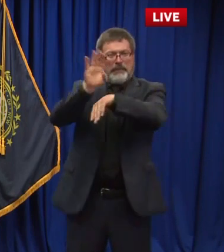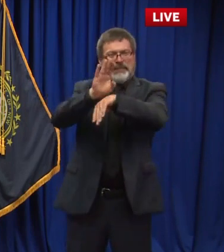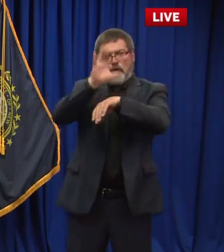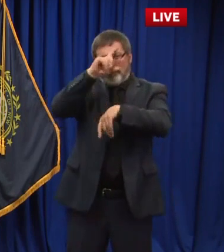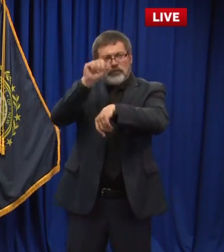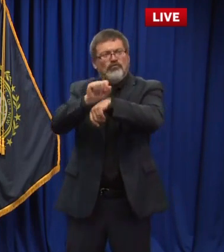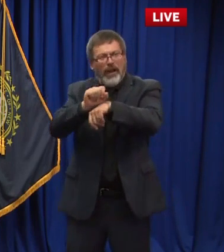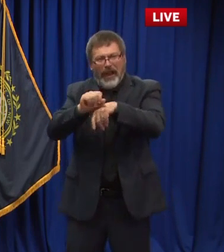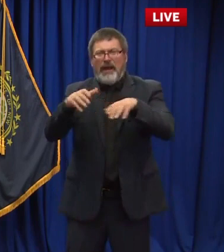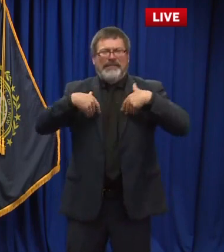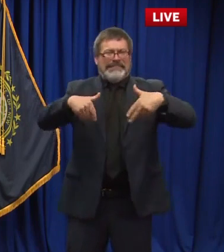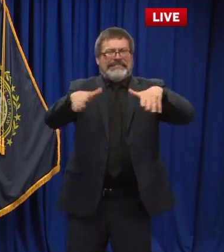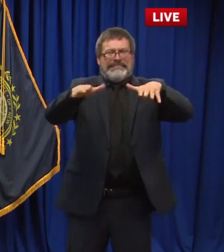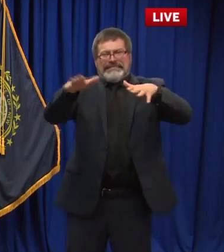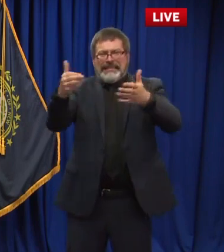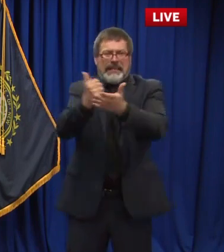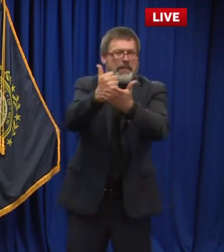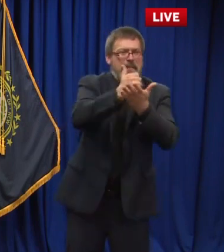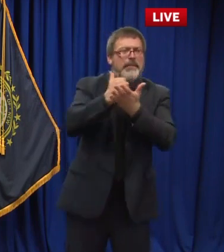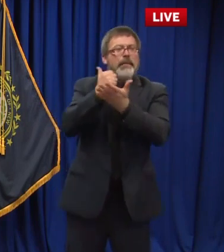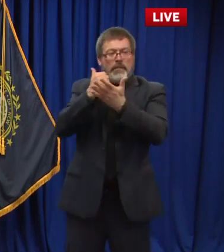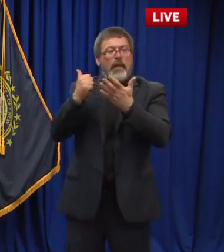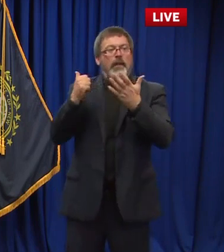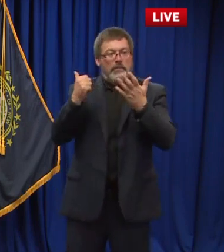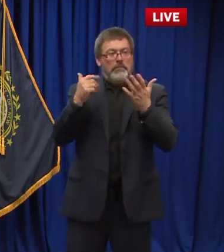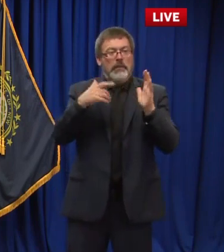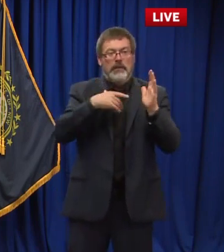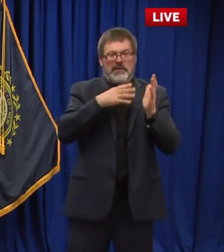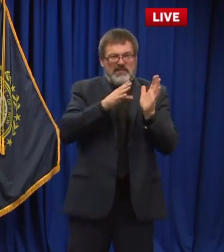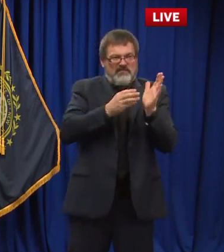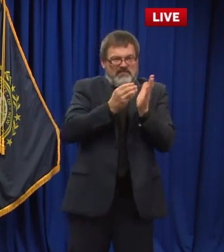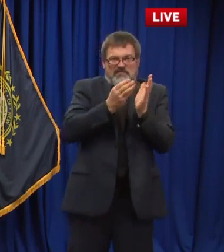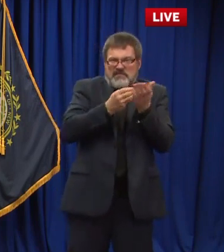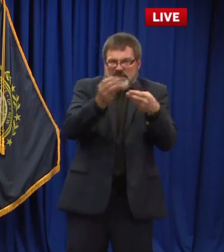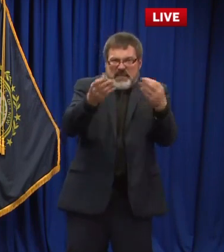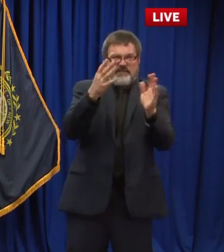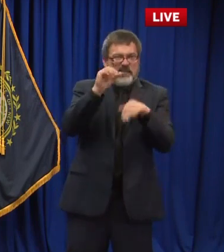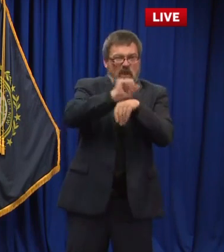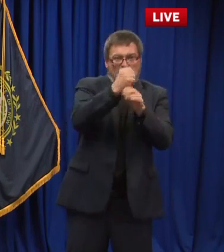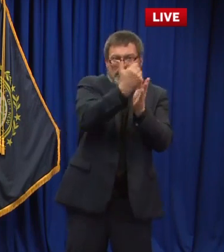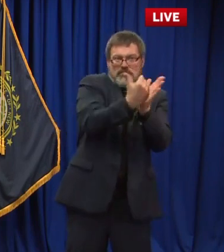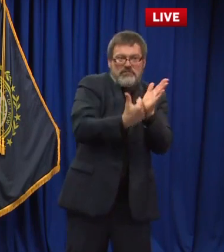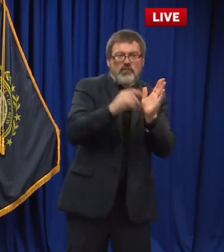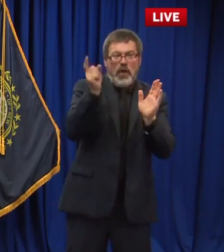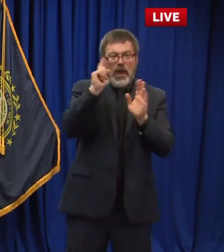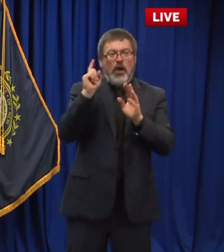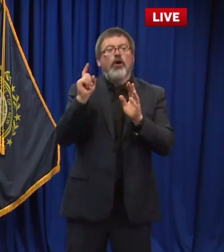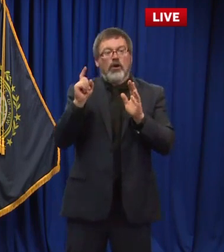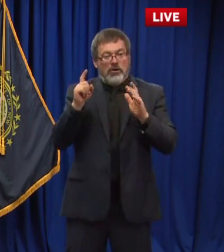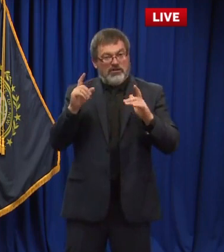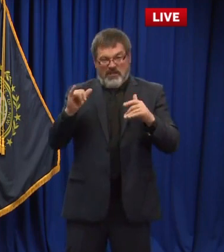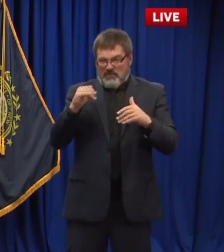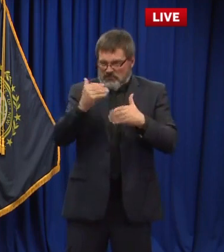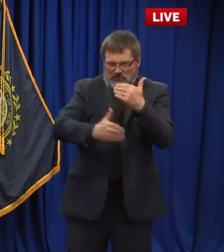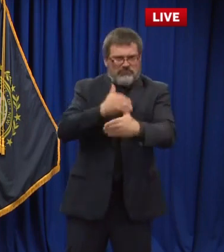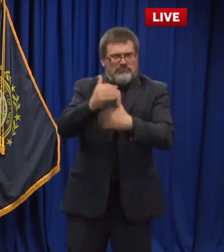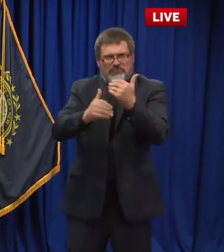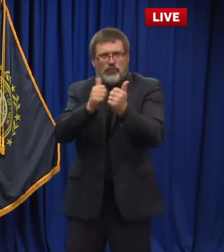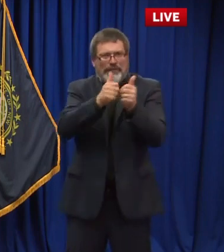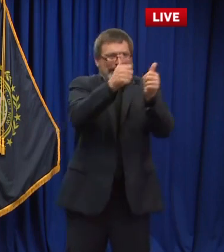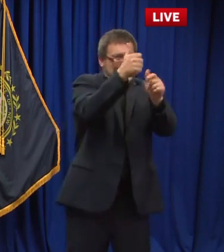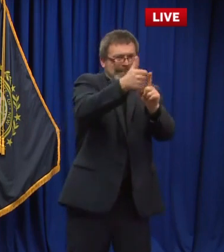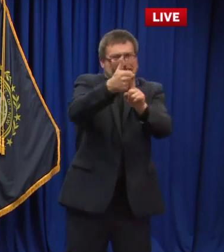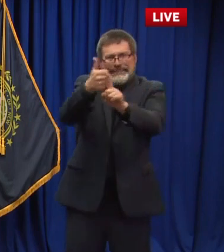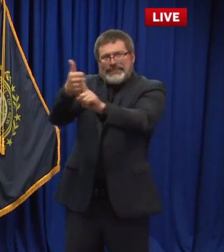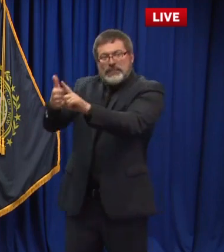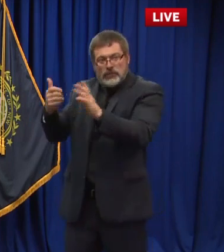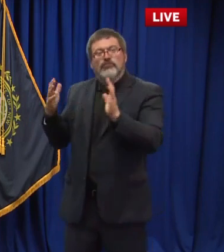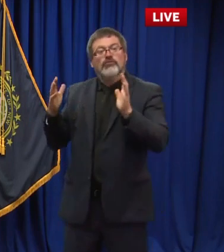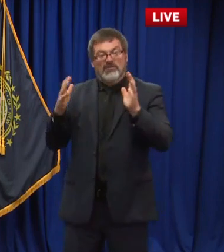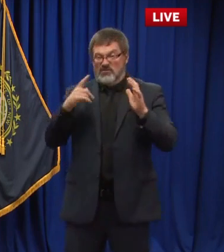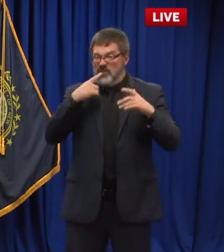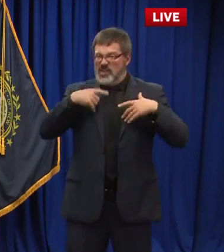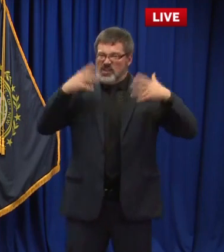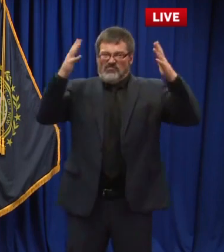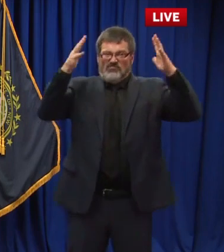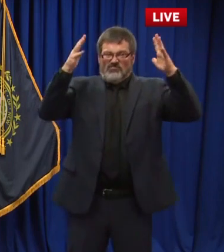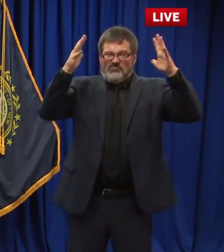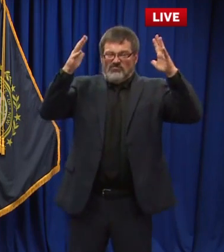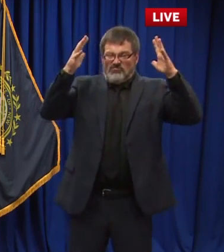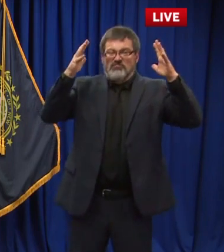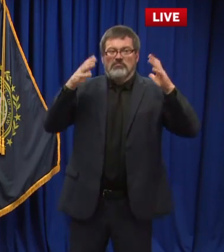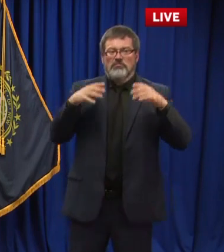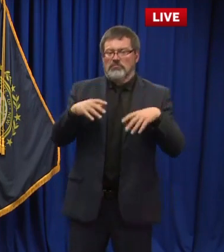THE GUIDANCE DOCUMENTS, HATS OFF TO DR. CHAN, THEY WORKED WELL AND BUSINESSES EMBRACES DOCUMENTS, USING THEM AS A GUIDELINE, ALLOWING THEM TO OPEN SAFELY.